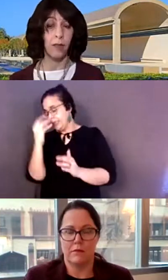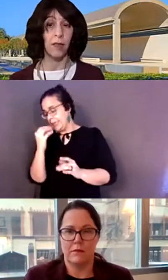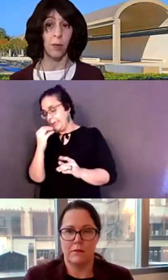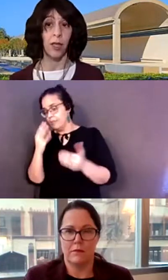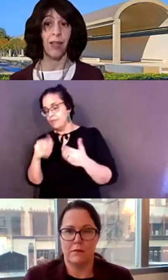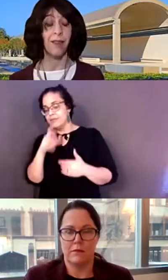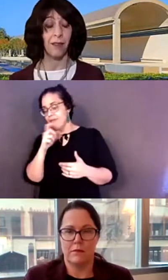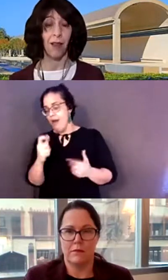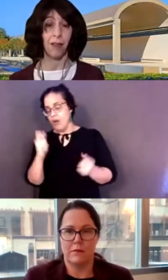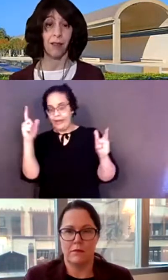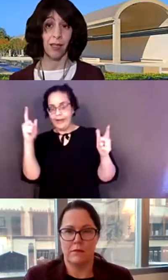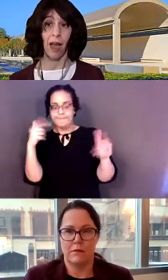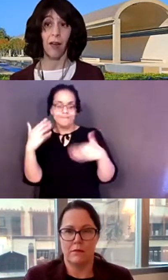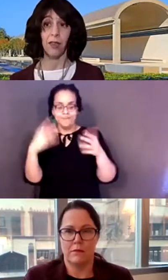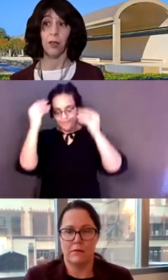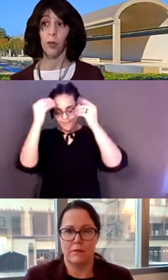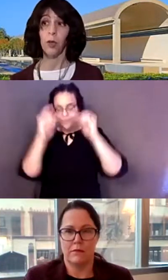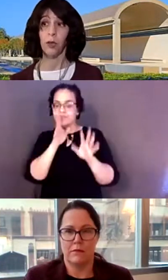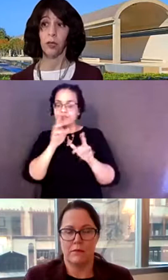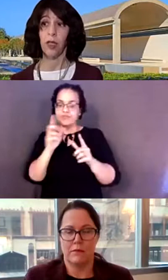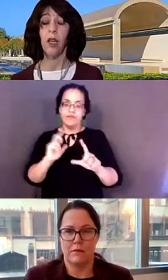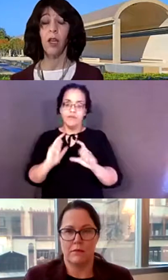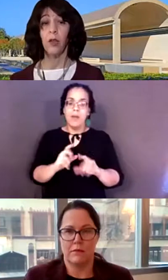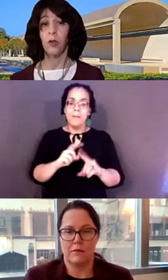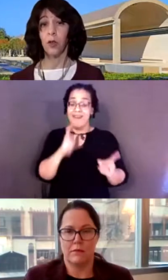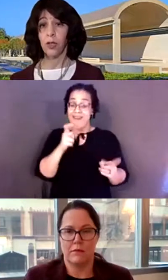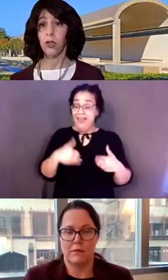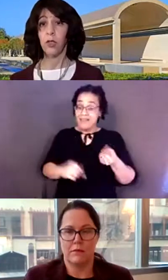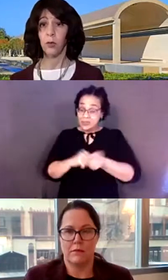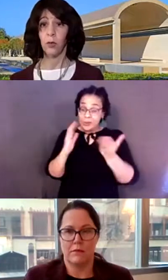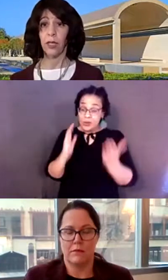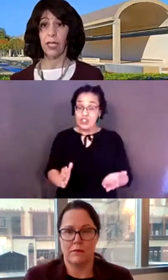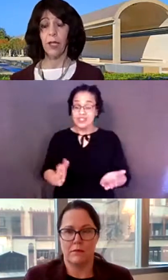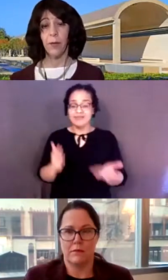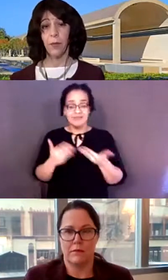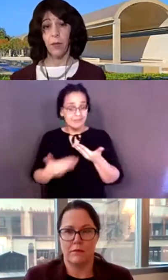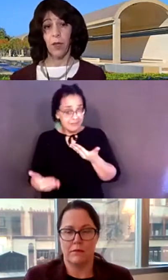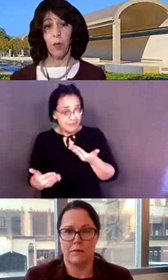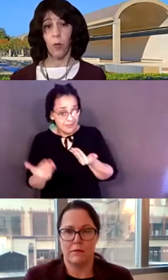disability and does not select to have a